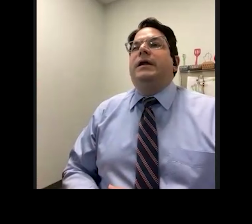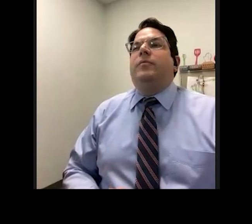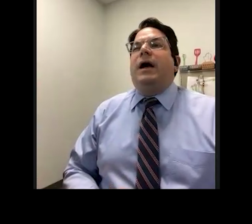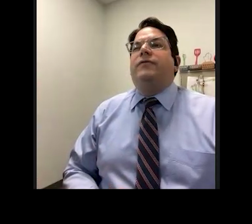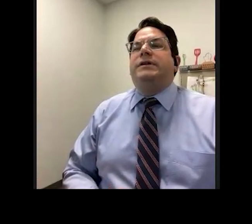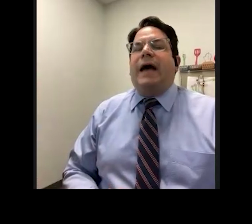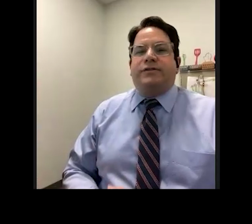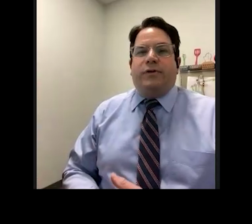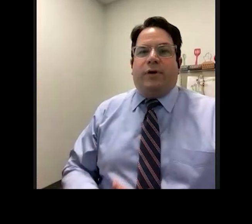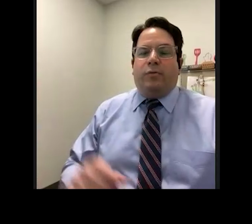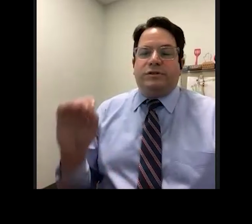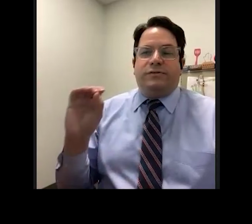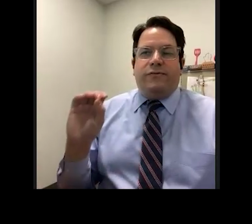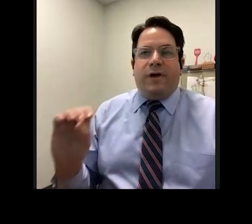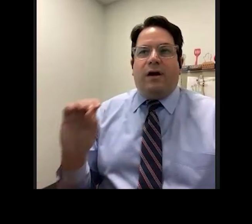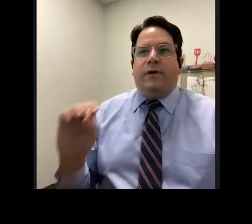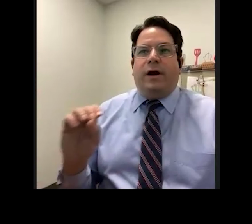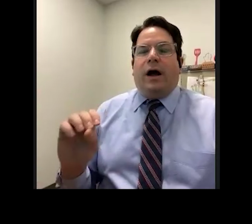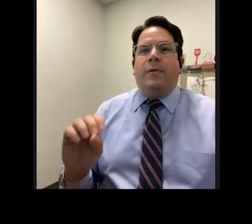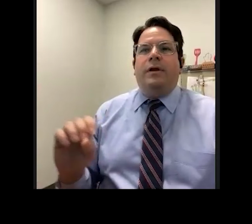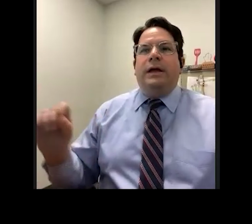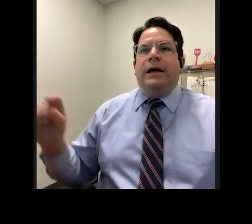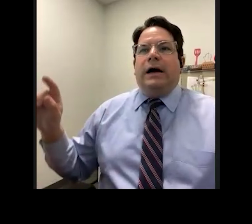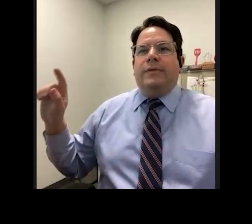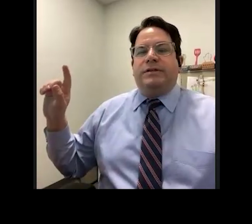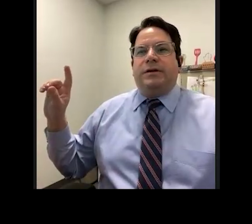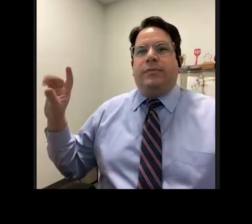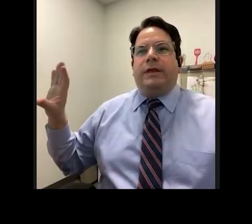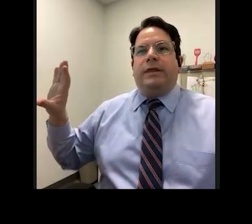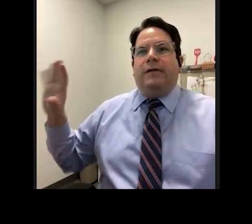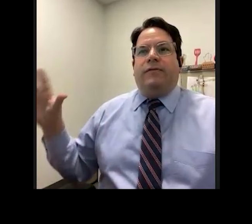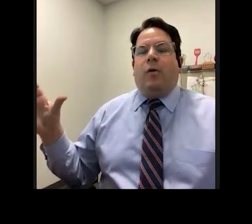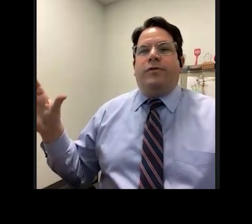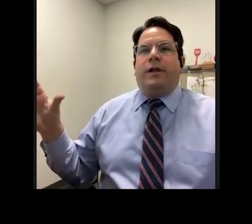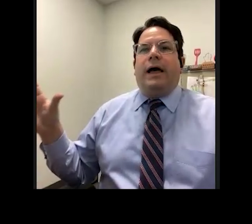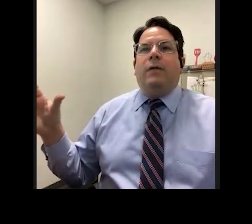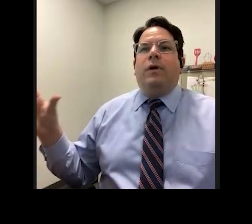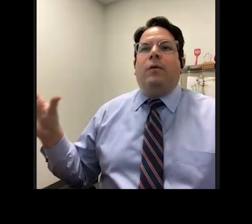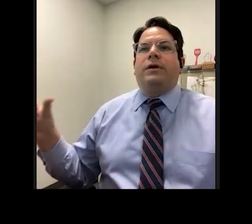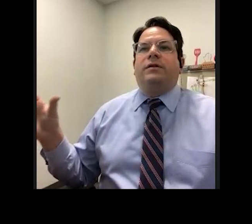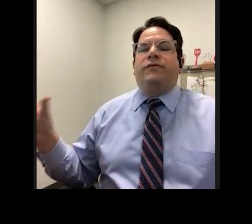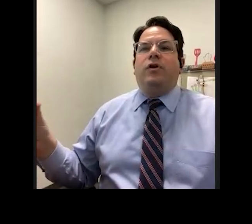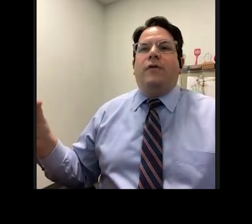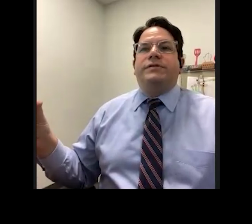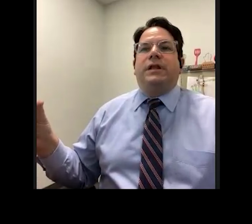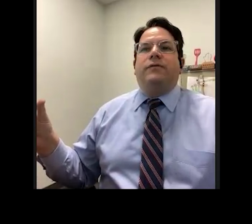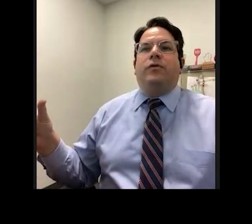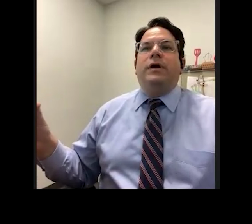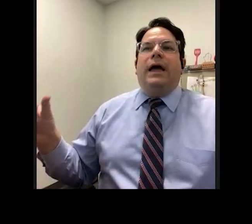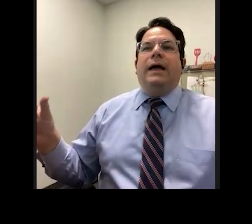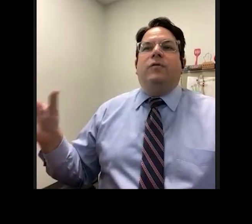They can apply for a tax refund, which is a very, very common. This is something that I dealt with a lot when I worked at the field office level.